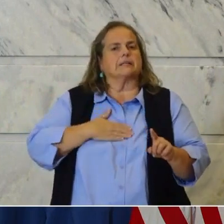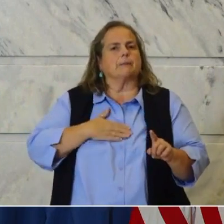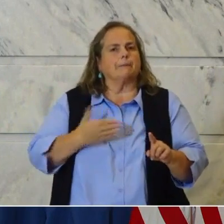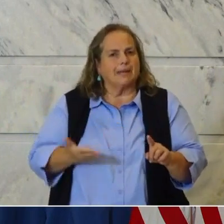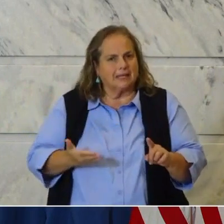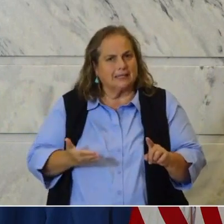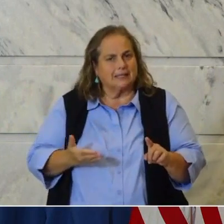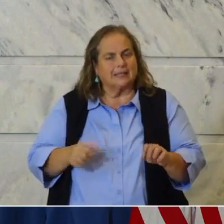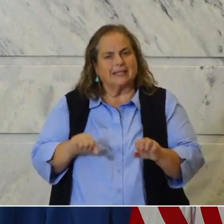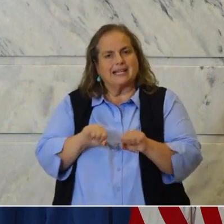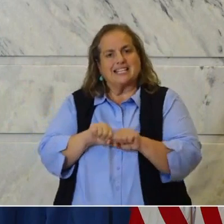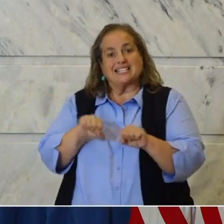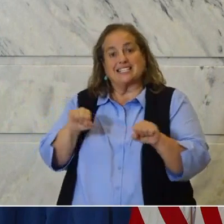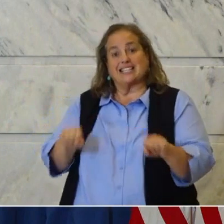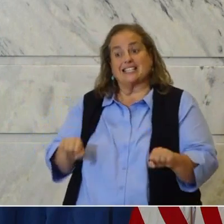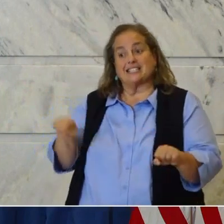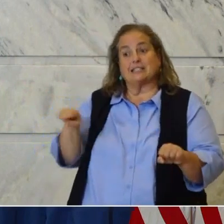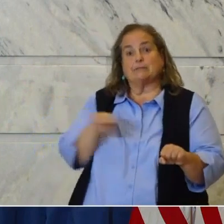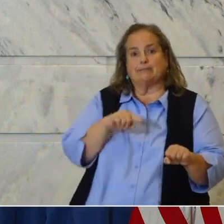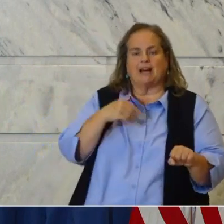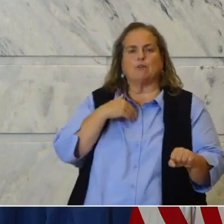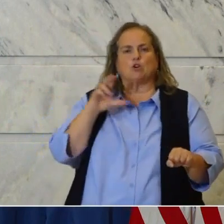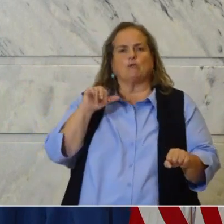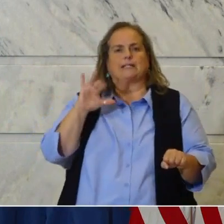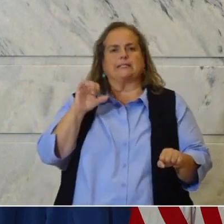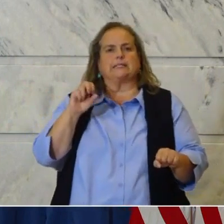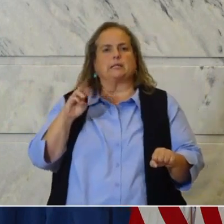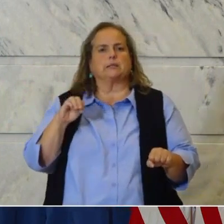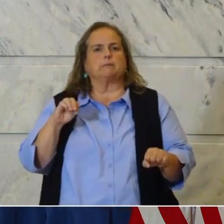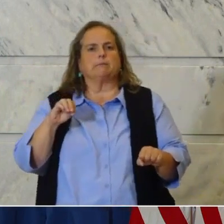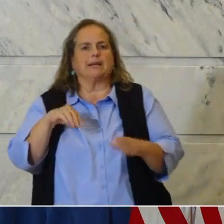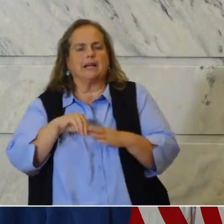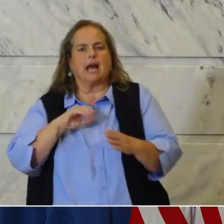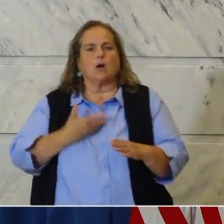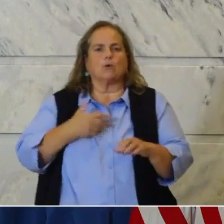pervades every part of our society, including sometimes our bias as's